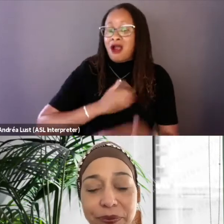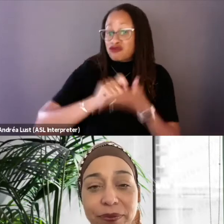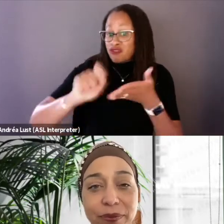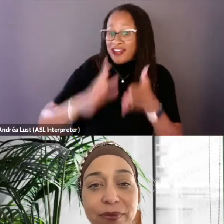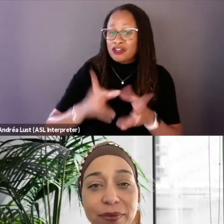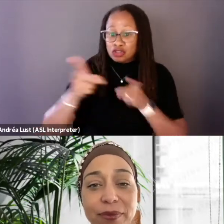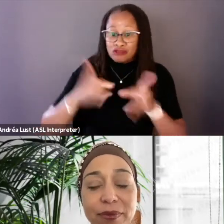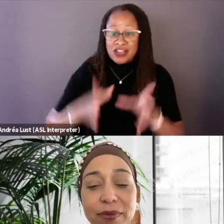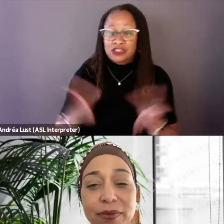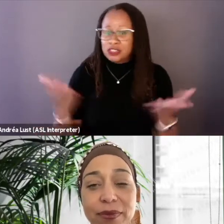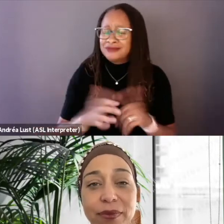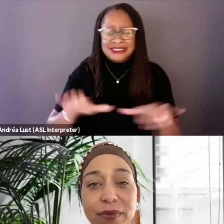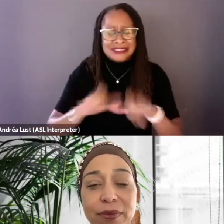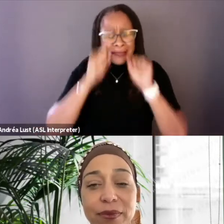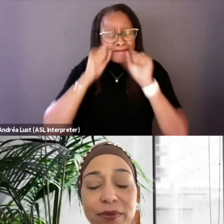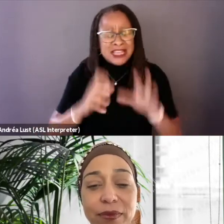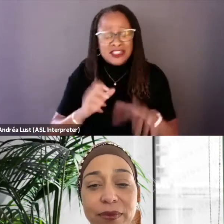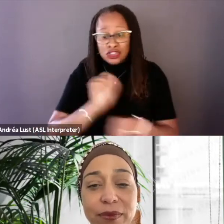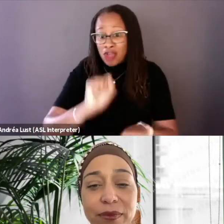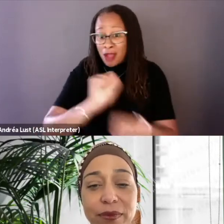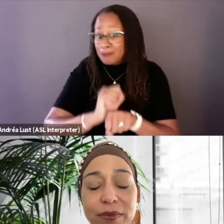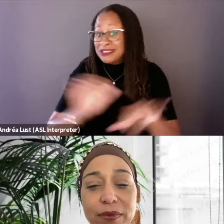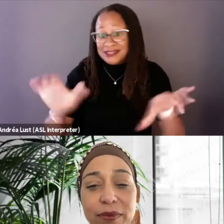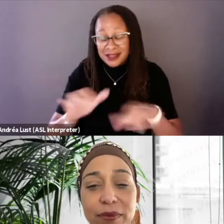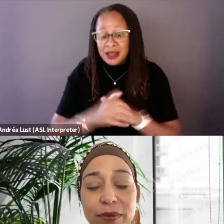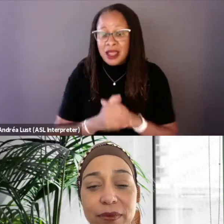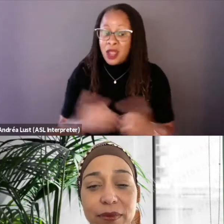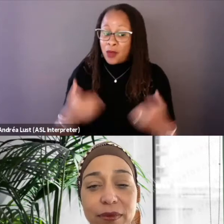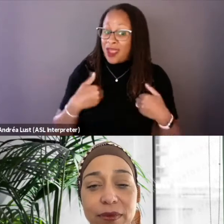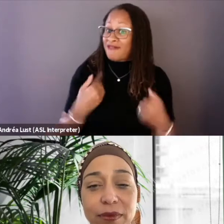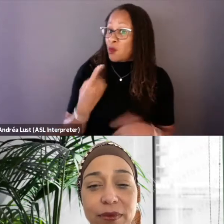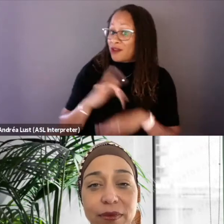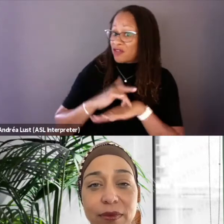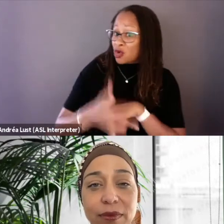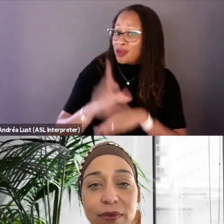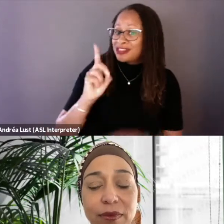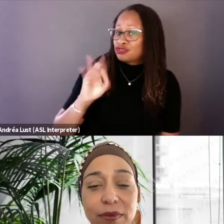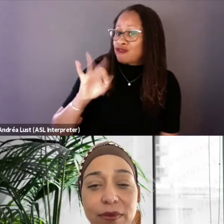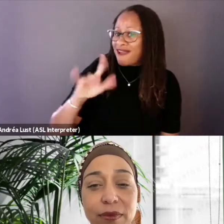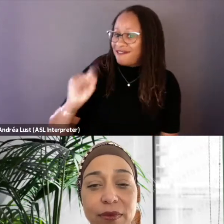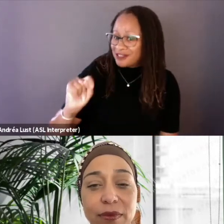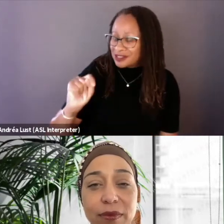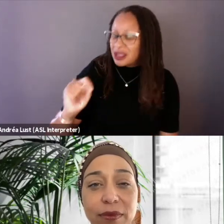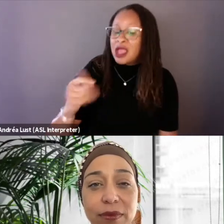Sasha did an amazing job. And we had in one of our early drafts of this, we had our Supreme Court check-in,